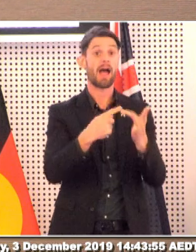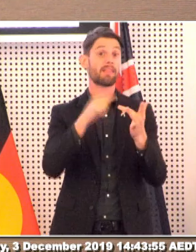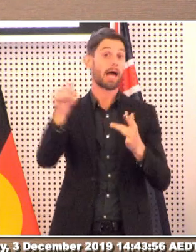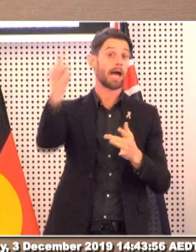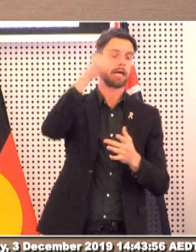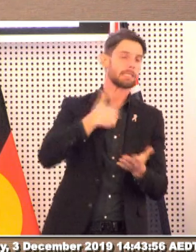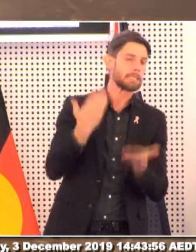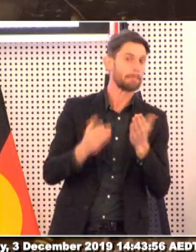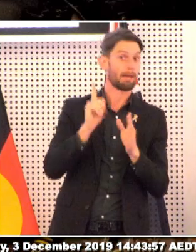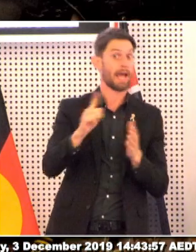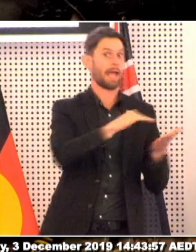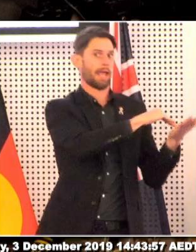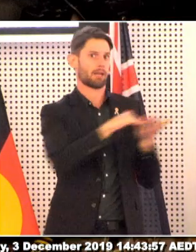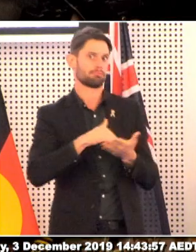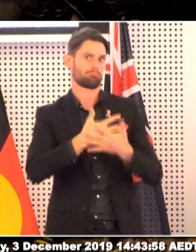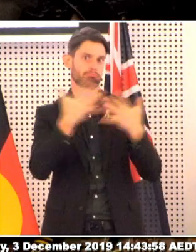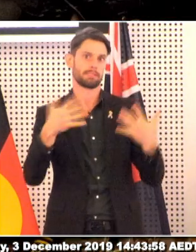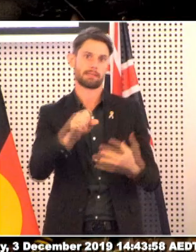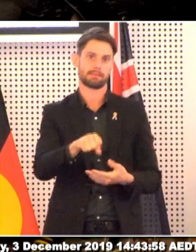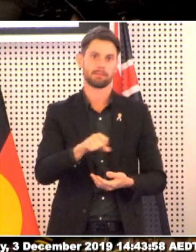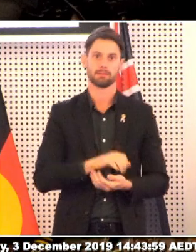So often when we talk about human rights we can talk about the nature